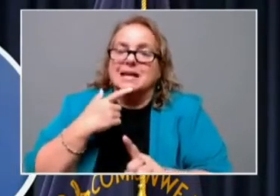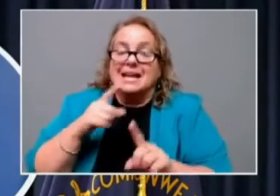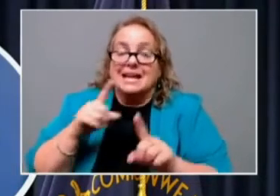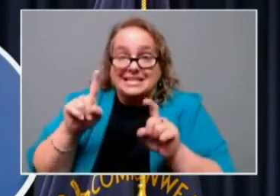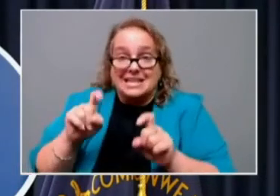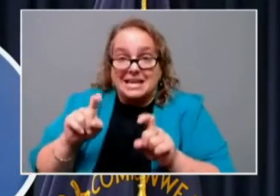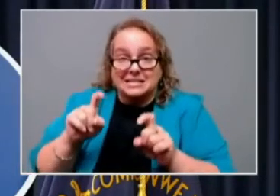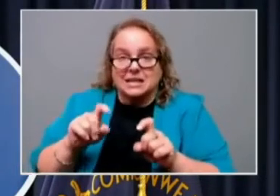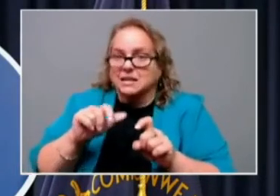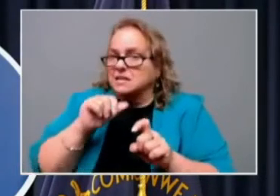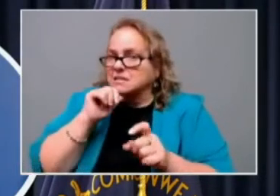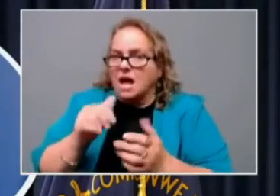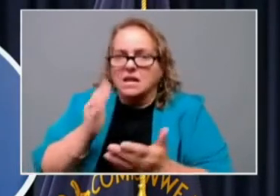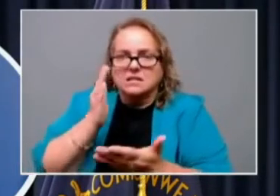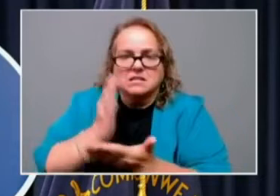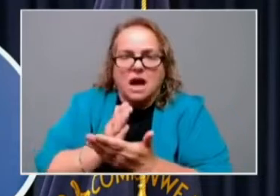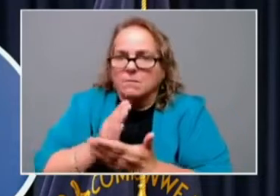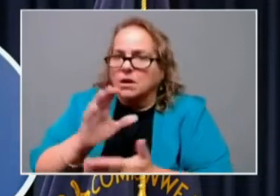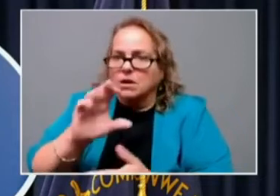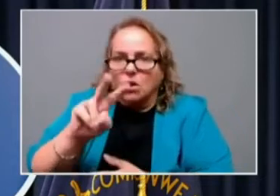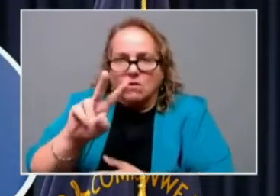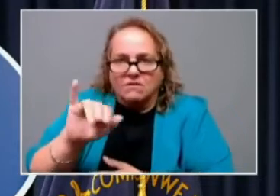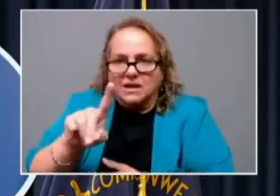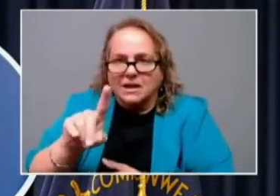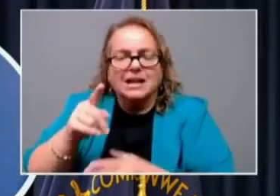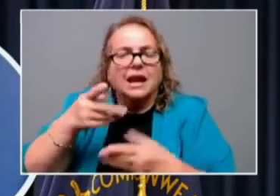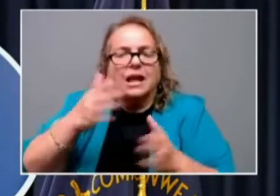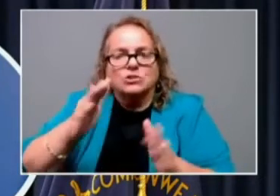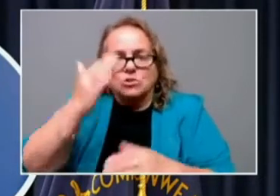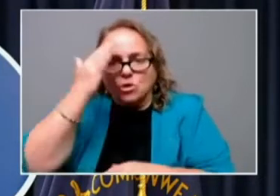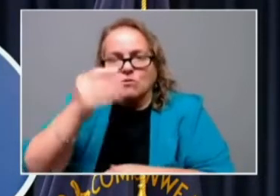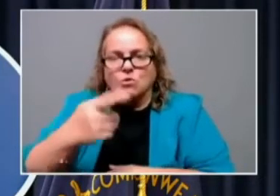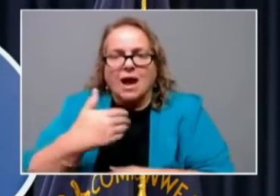know if you have it or not. And often times it doesn't let you know if you